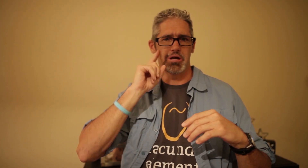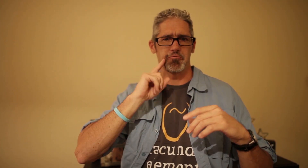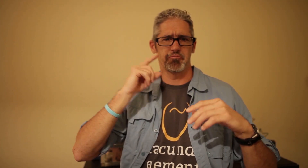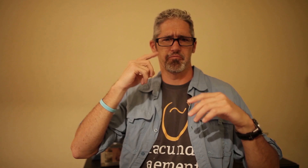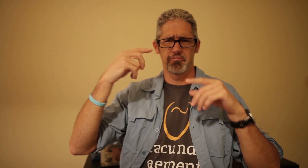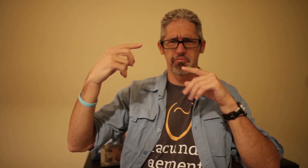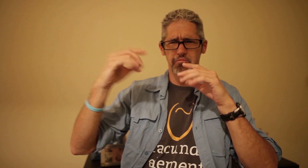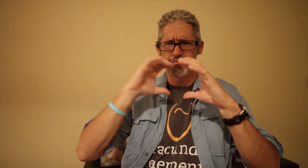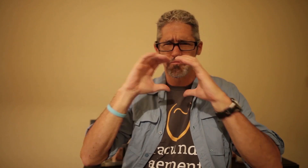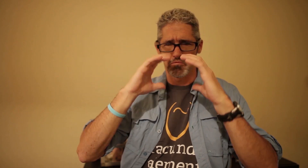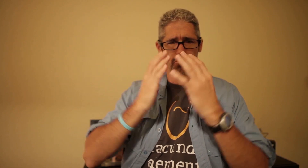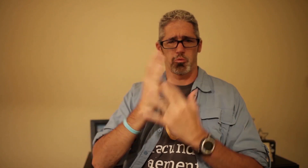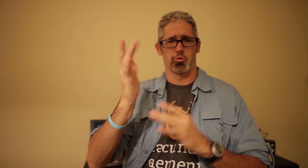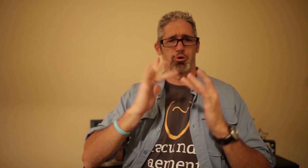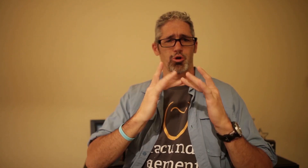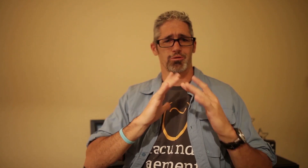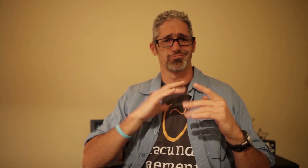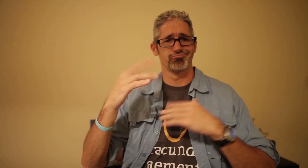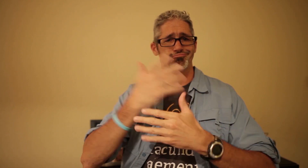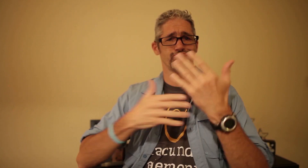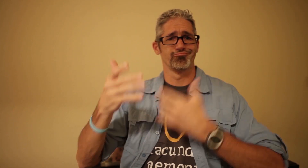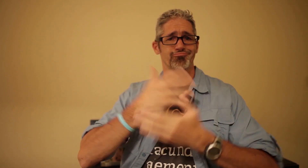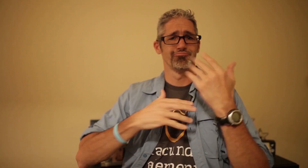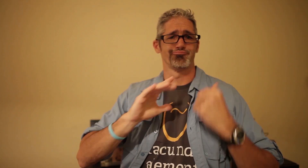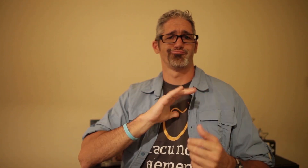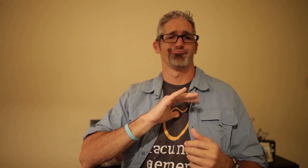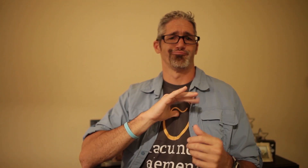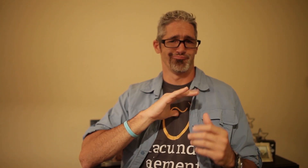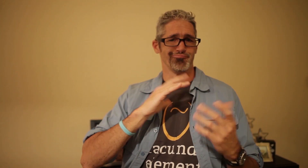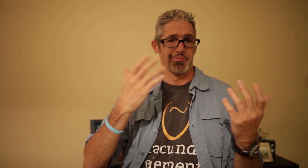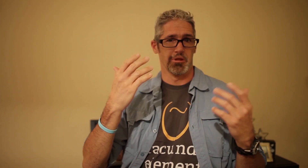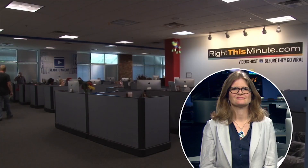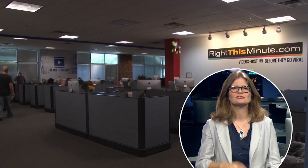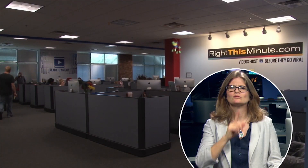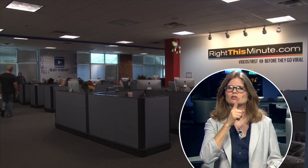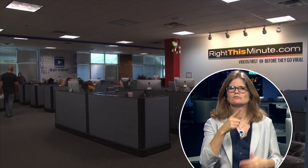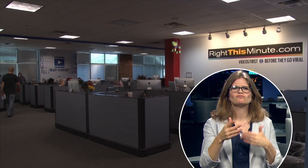allowing for effective communication for all. It's really critical to us.”